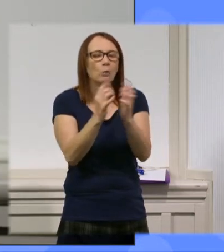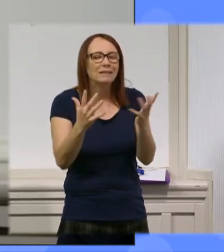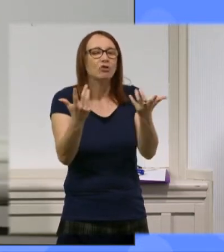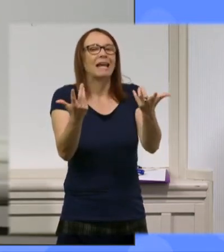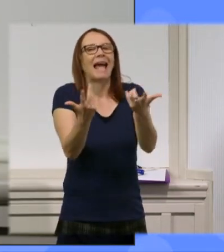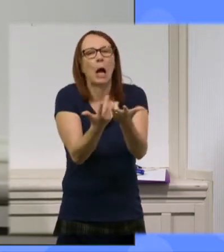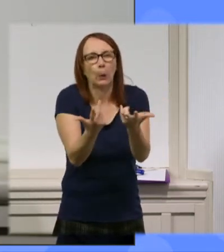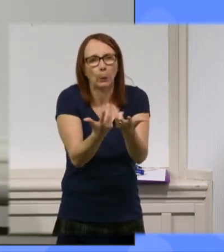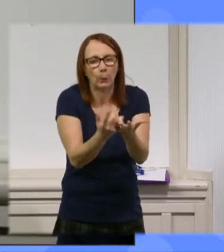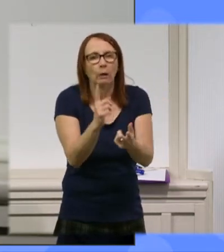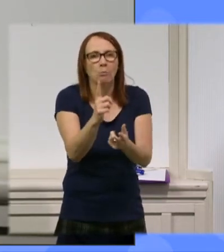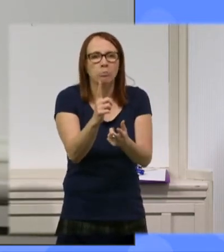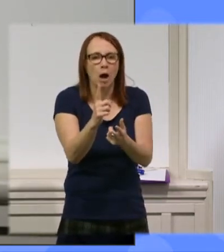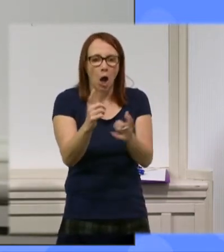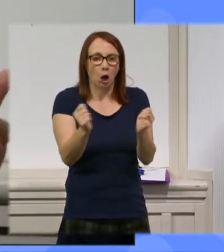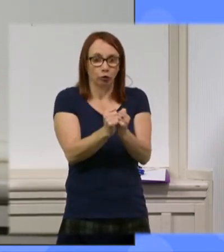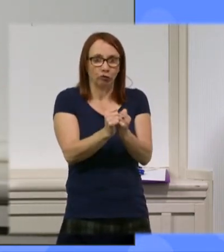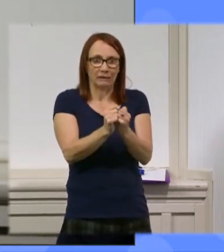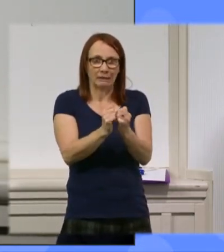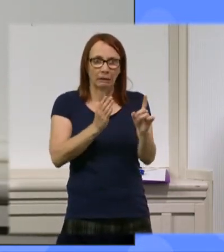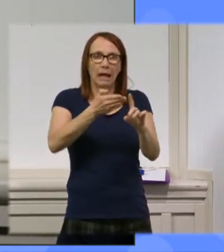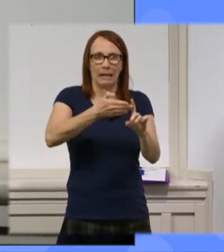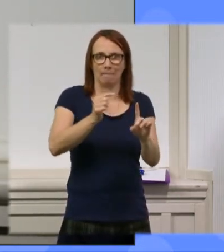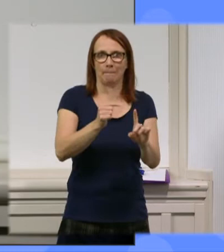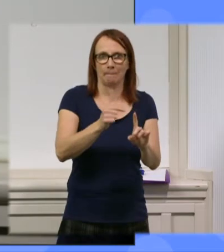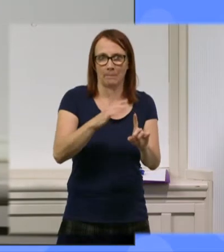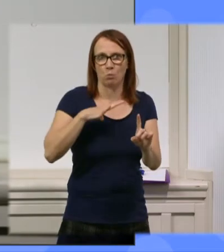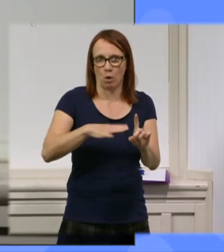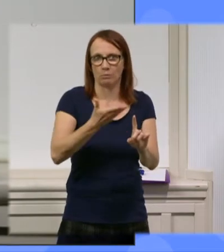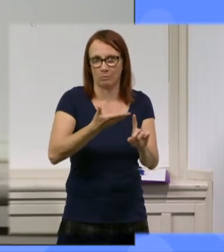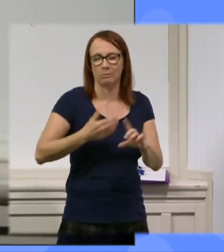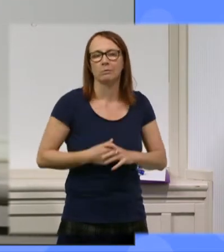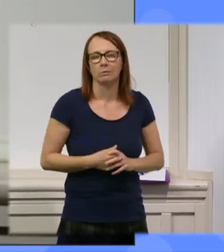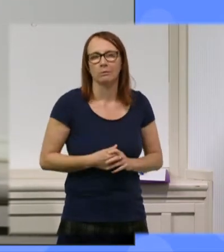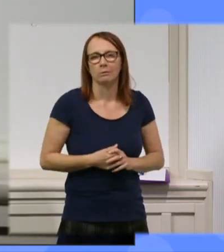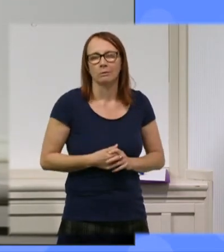that but I totally echo you know the the comments you made earlier about language